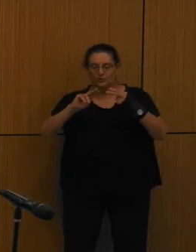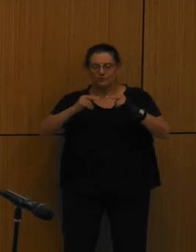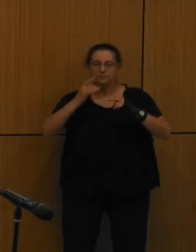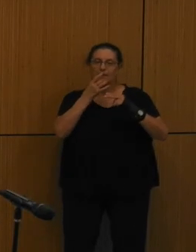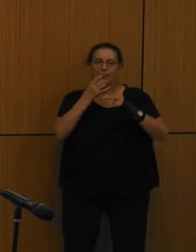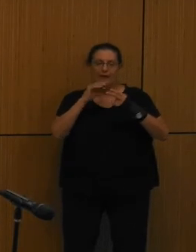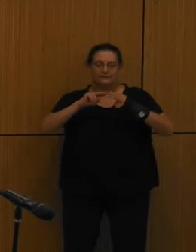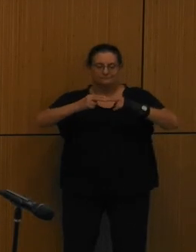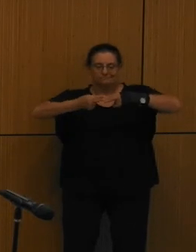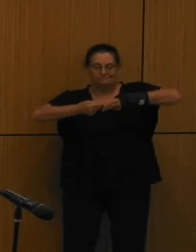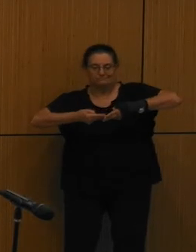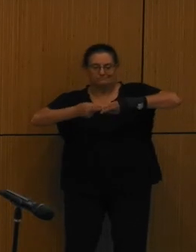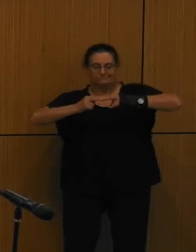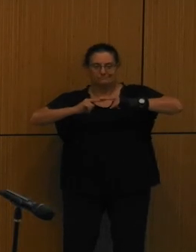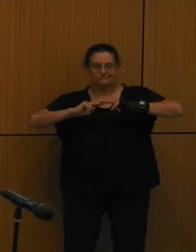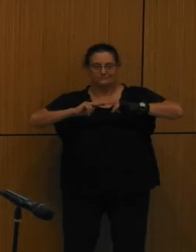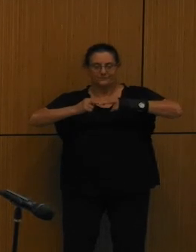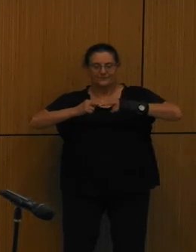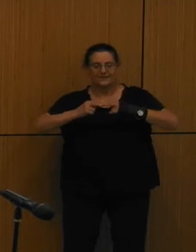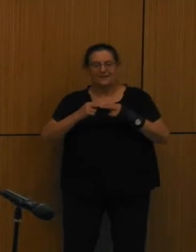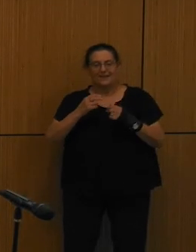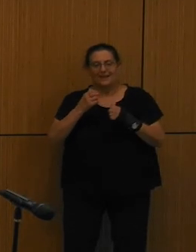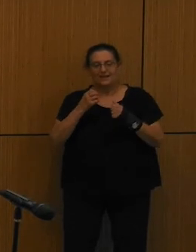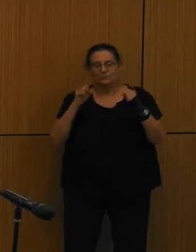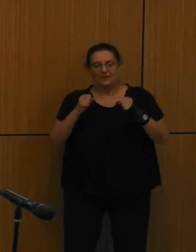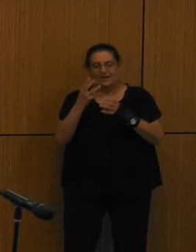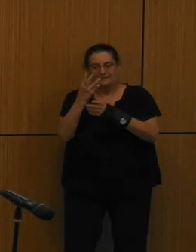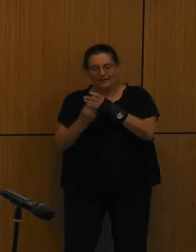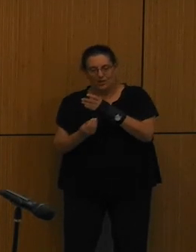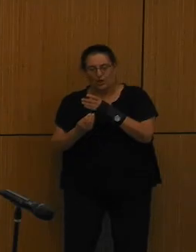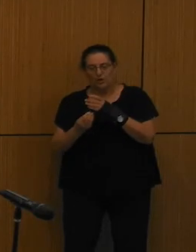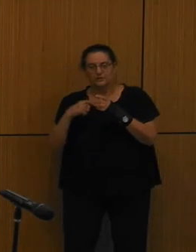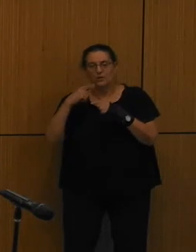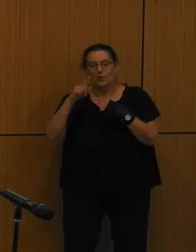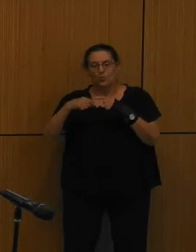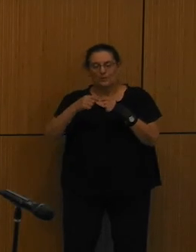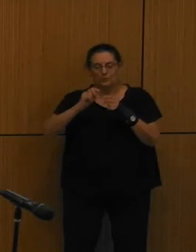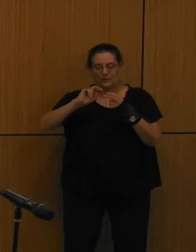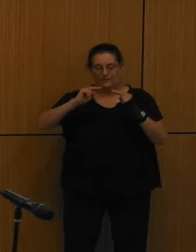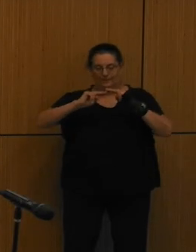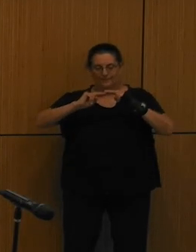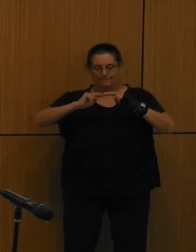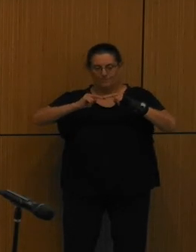They go extinct every 90 degrees. We can identify those as another mineral, a pure mineral called agate.